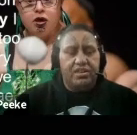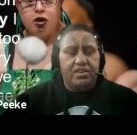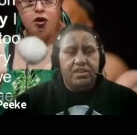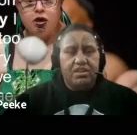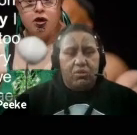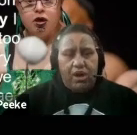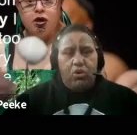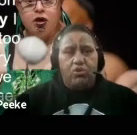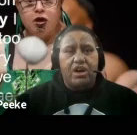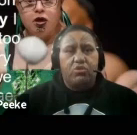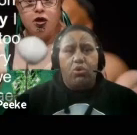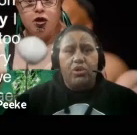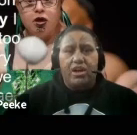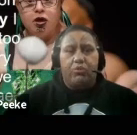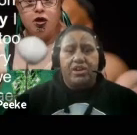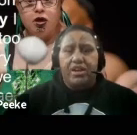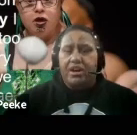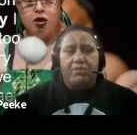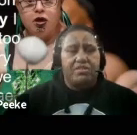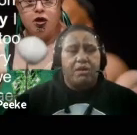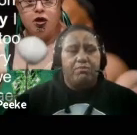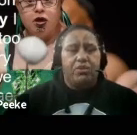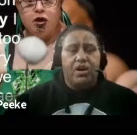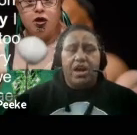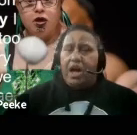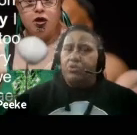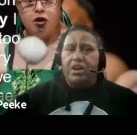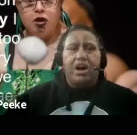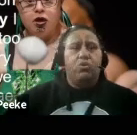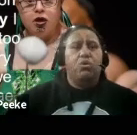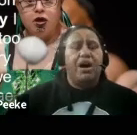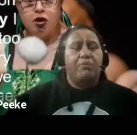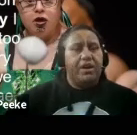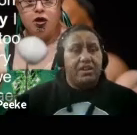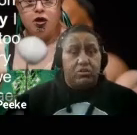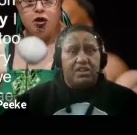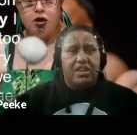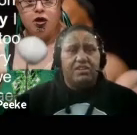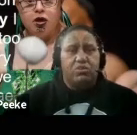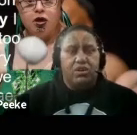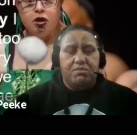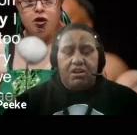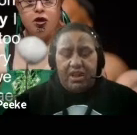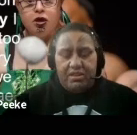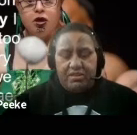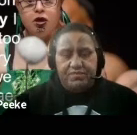E waiho kia kōrua e kawe nei ngā matāpono ā kuia, ā koro mā pērā i tātai ki runga i te marae.